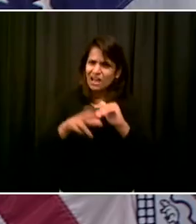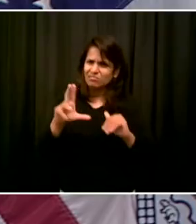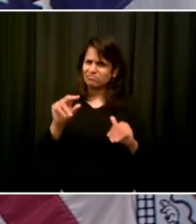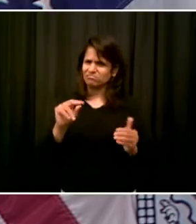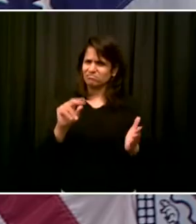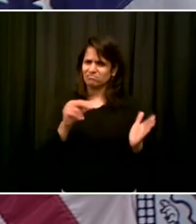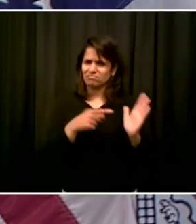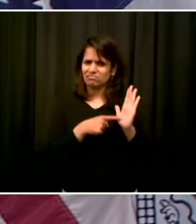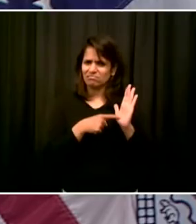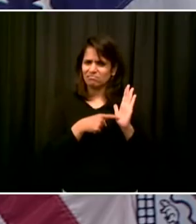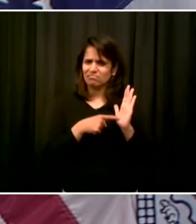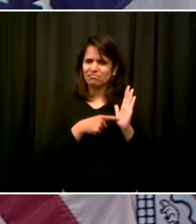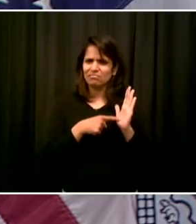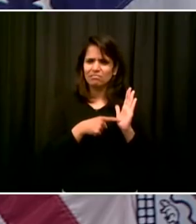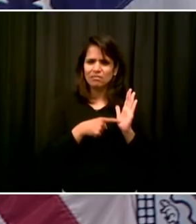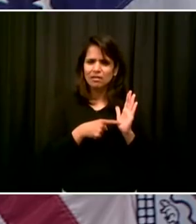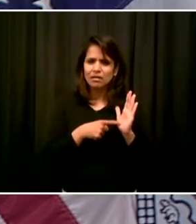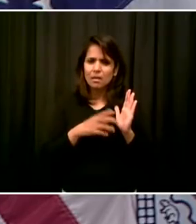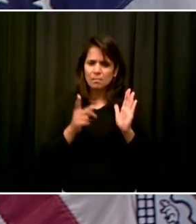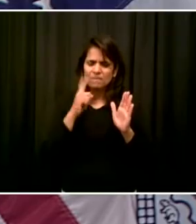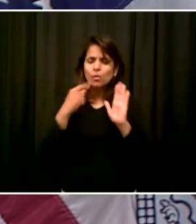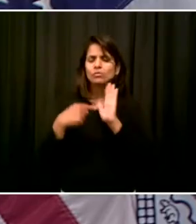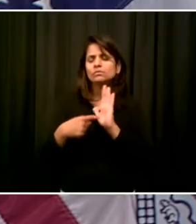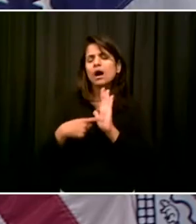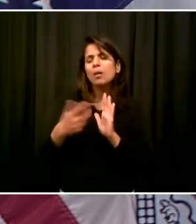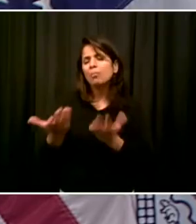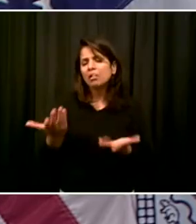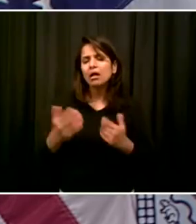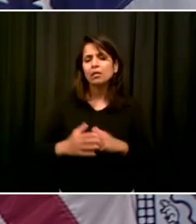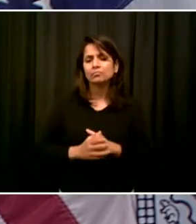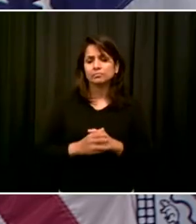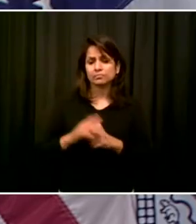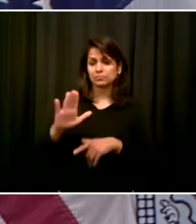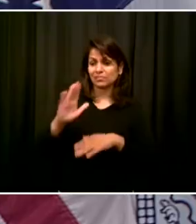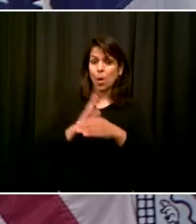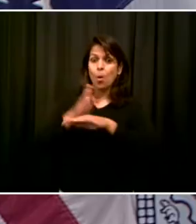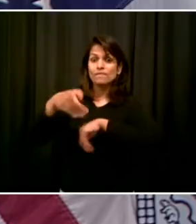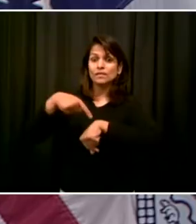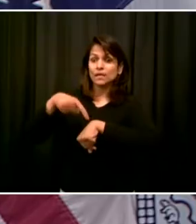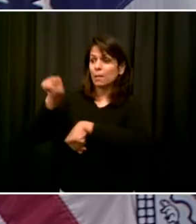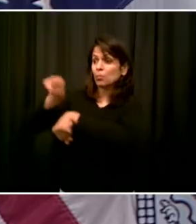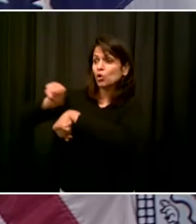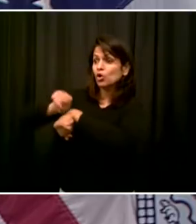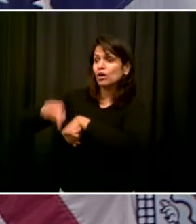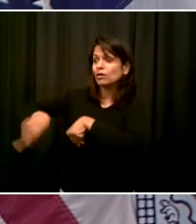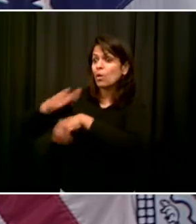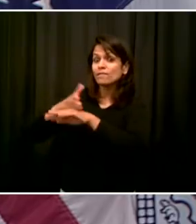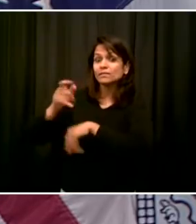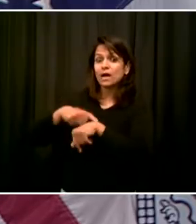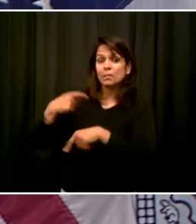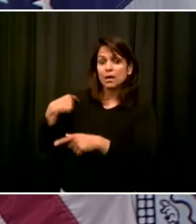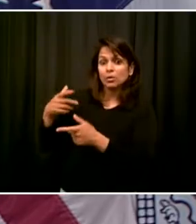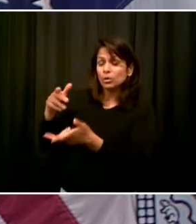THE DOCUMENT THAT I GOT, IT SUGGESTS THAT SOE MOTF HE SE ARE NOT REAL CUTS. $350 MILLION IN OVERTIME IS UP FOR DEBATE. THEN THERE ARE ITEMS AND WITHOUT GOING